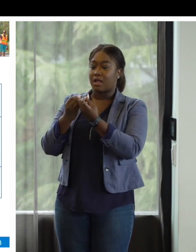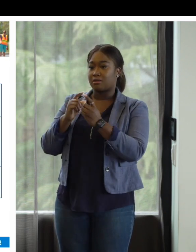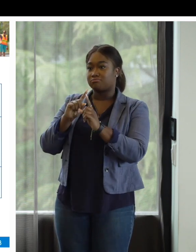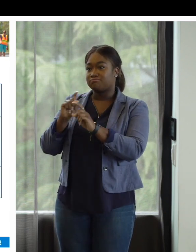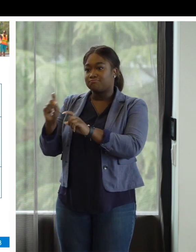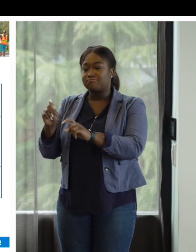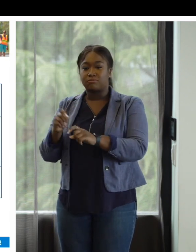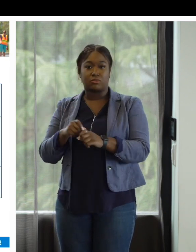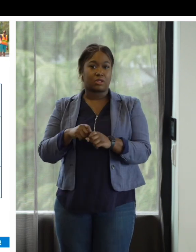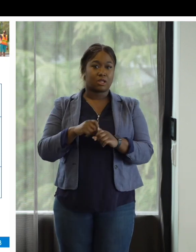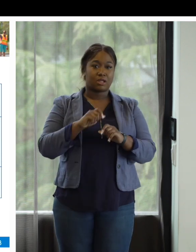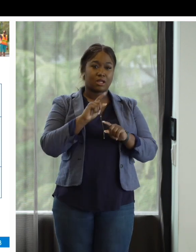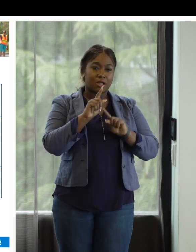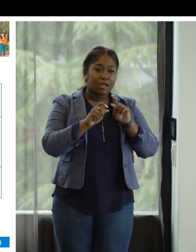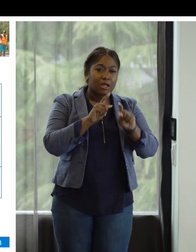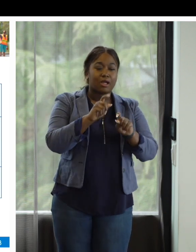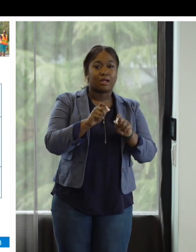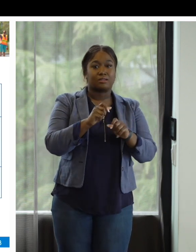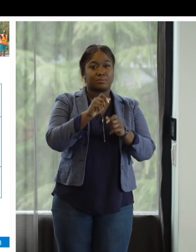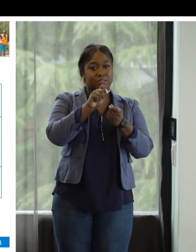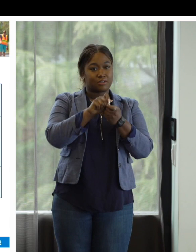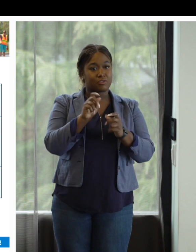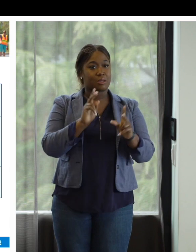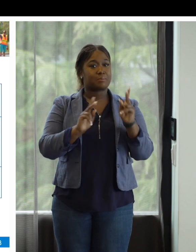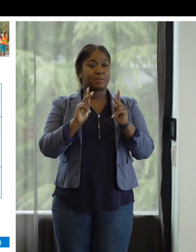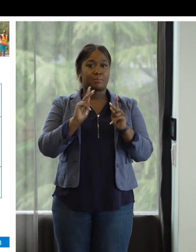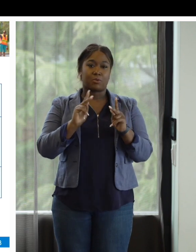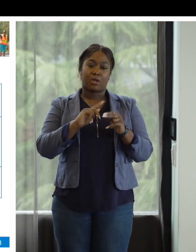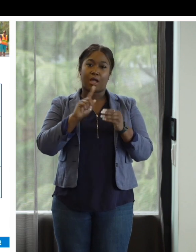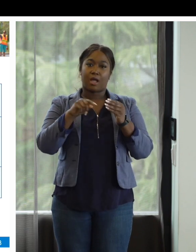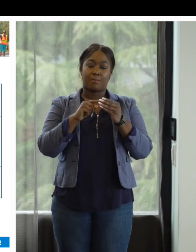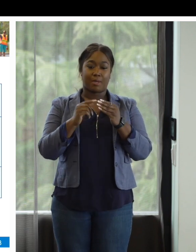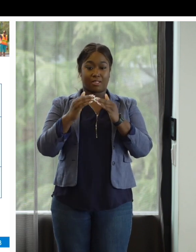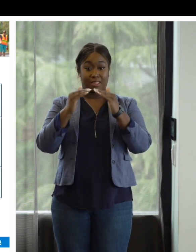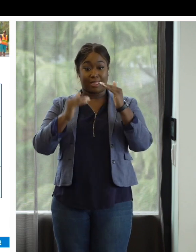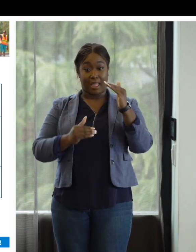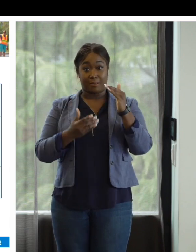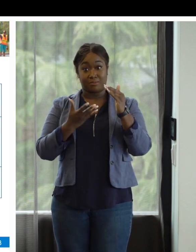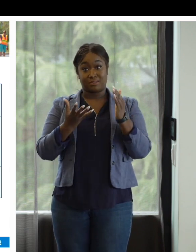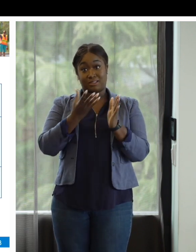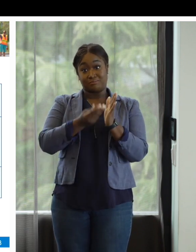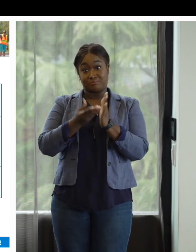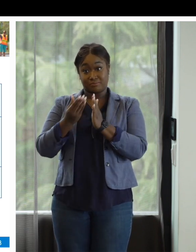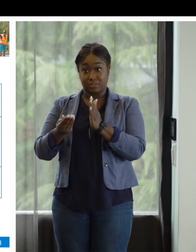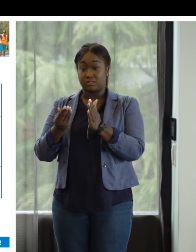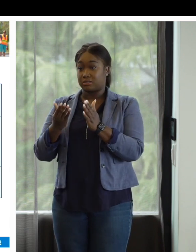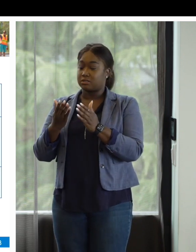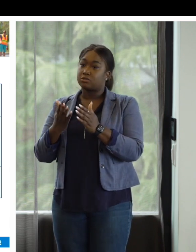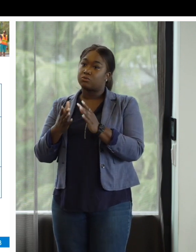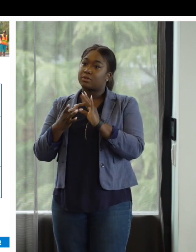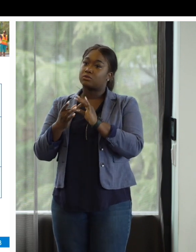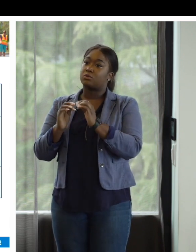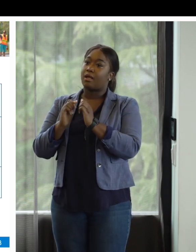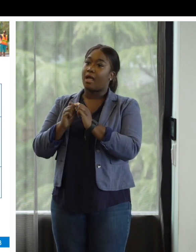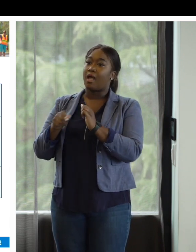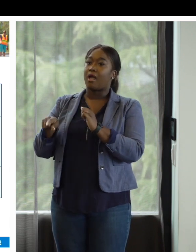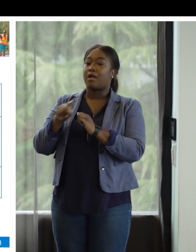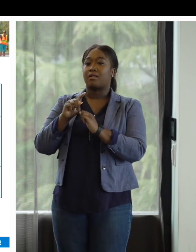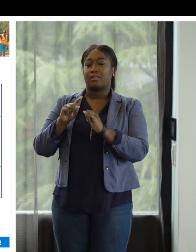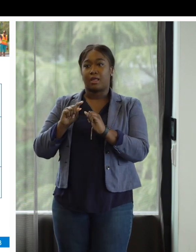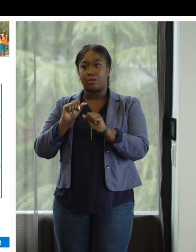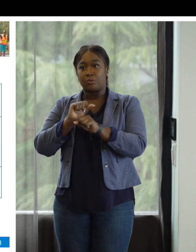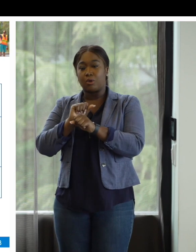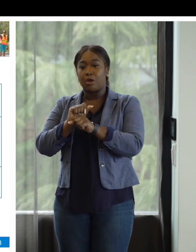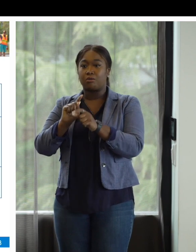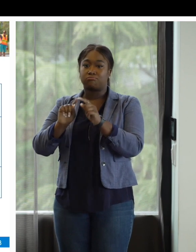about the gaps in how they develop projects and what